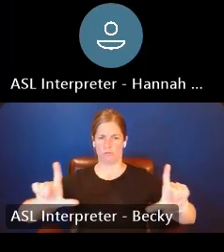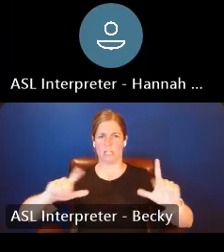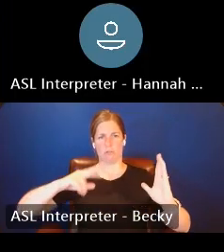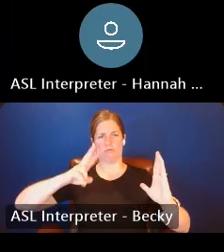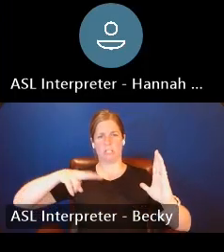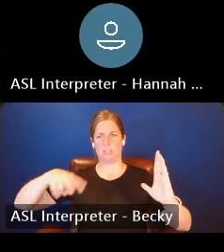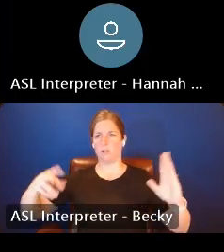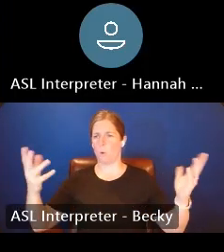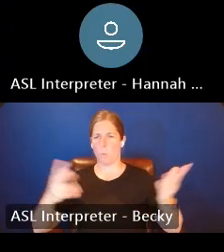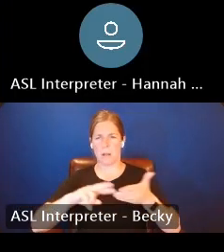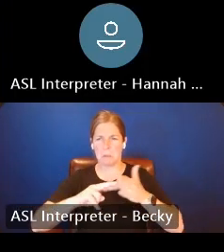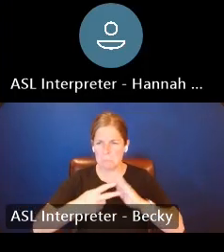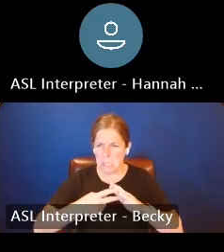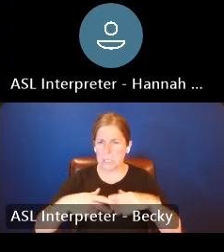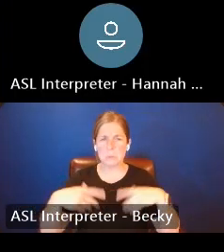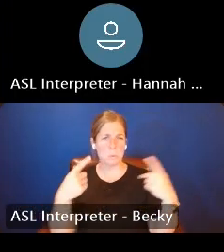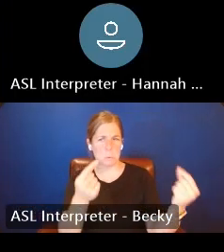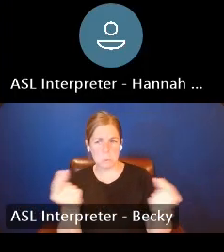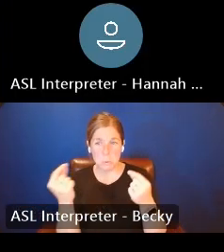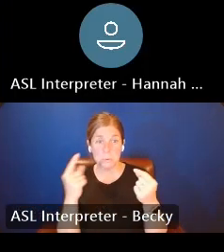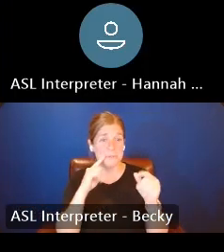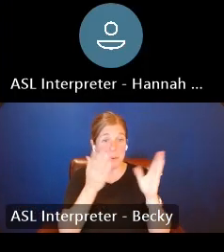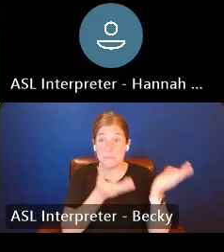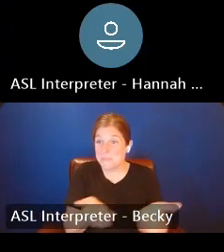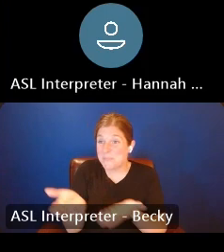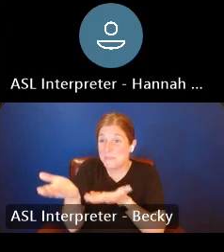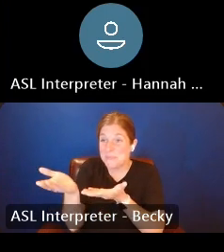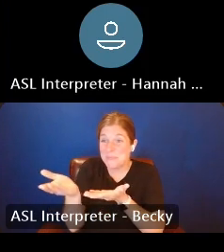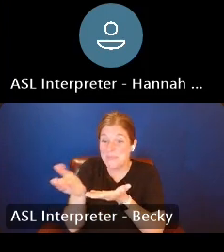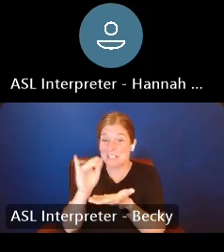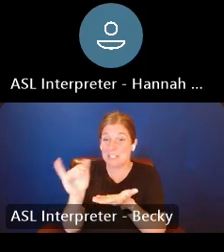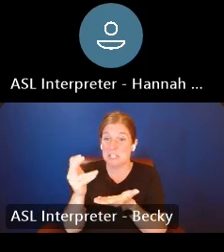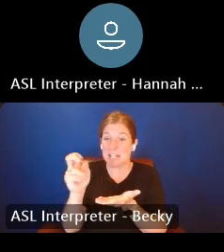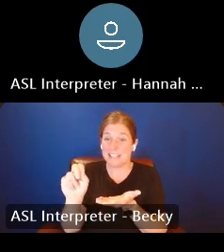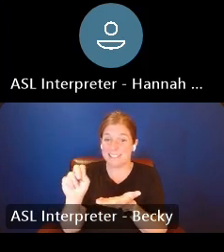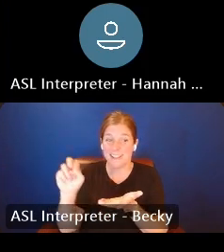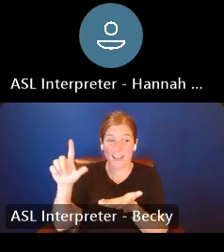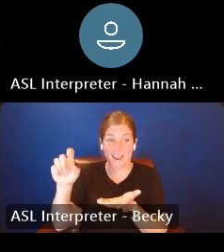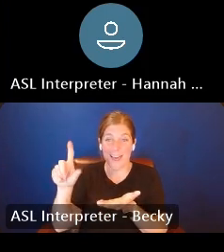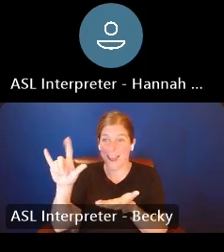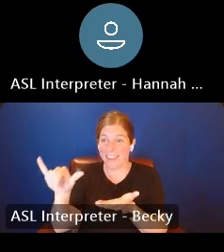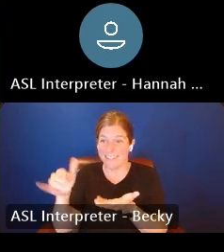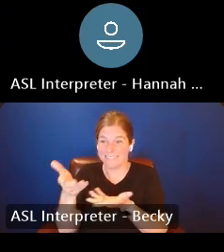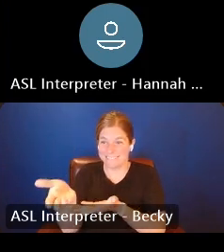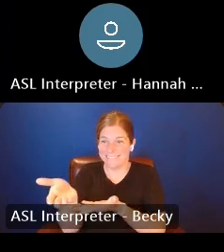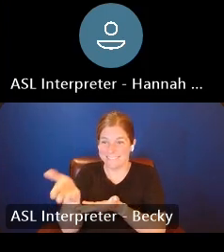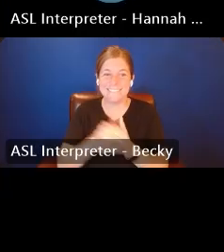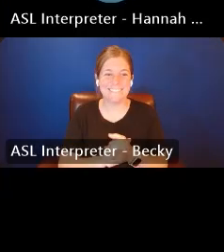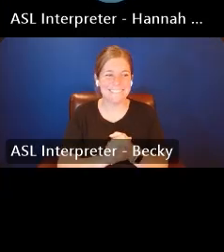So please take it away, Jason and Lolly. Hello, everybody.